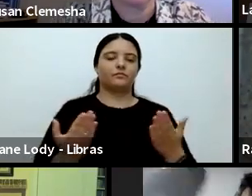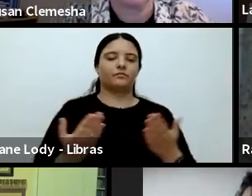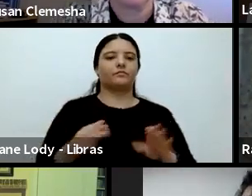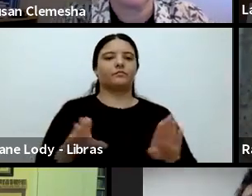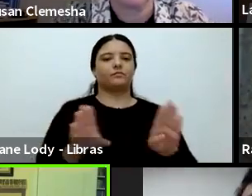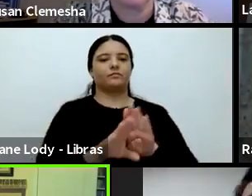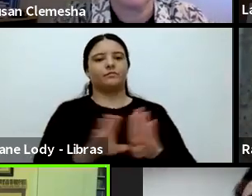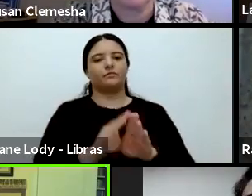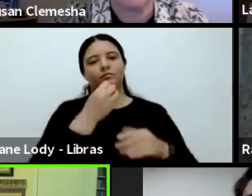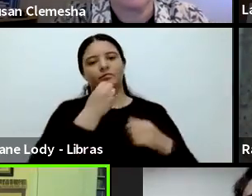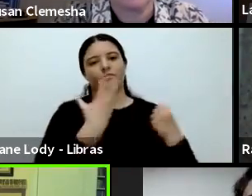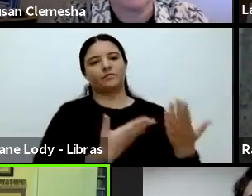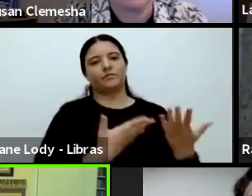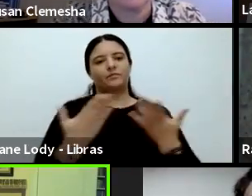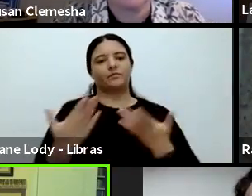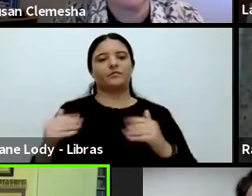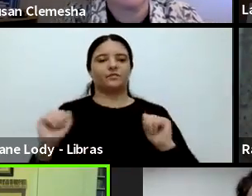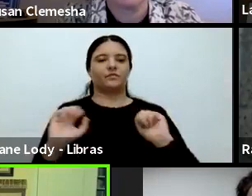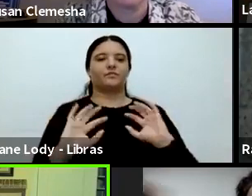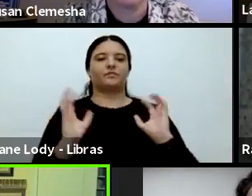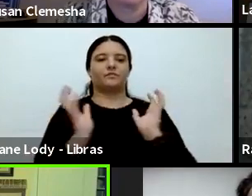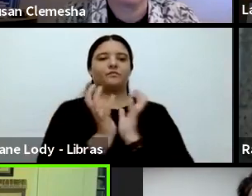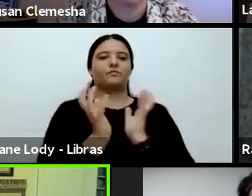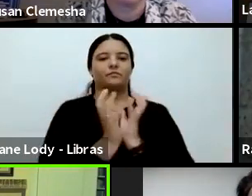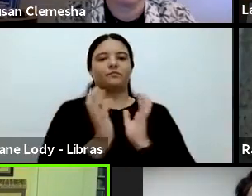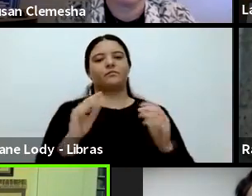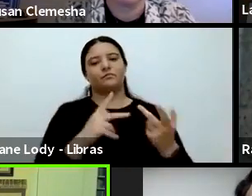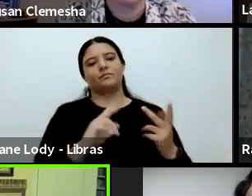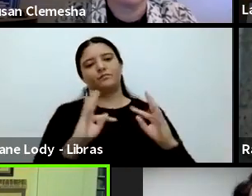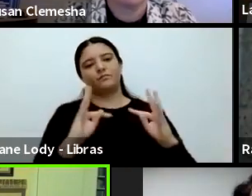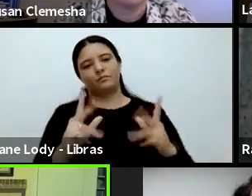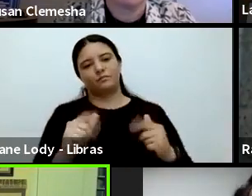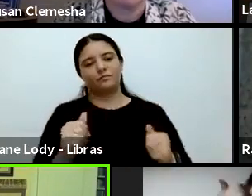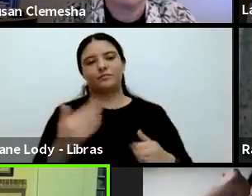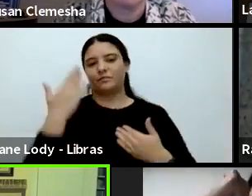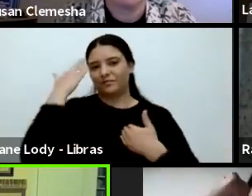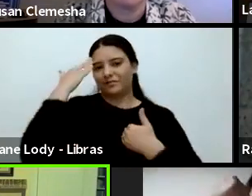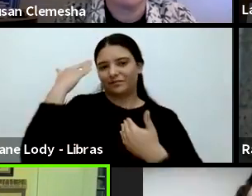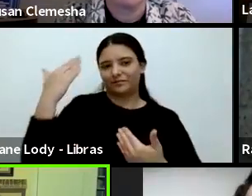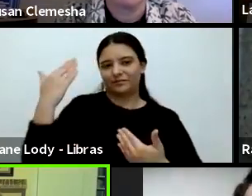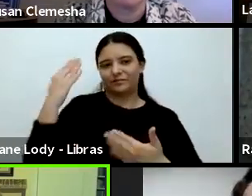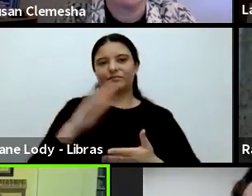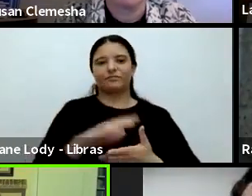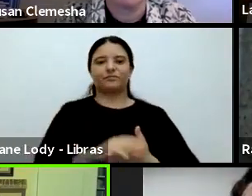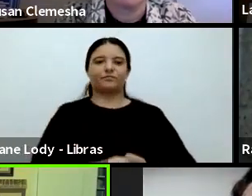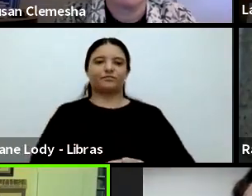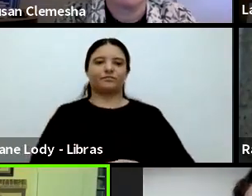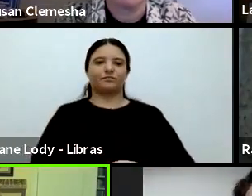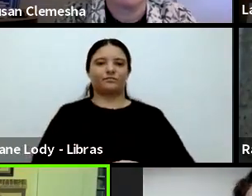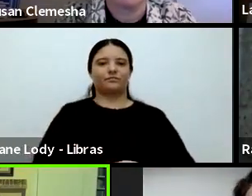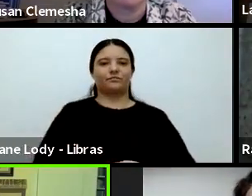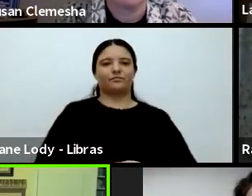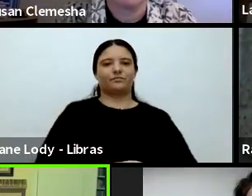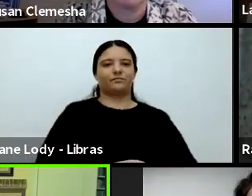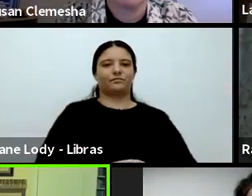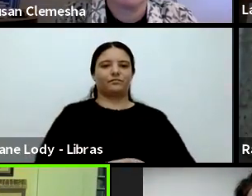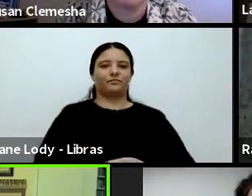welcome to our group. Thank you Thank you. Thanks movie. And let's see, first of all let's see, first of all, I would